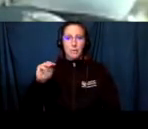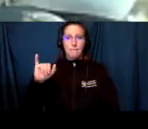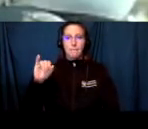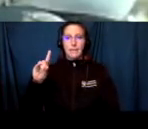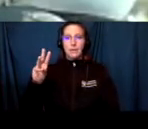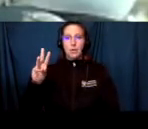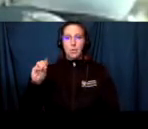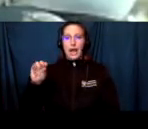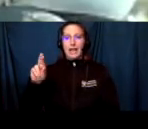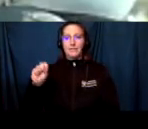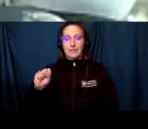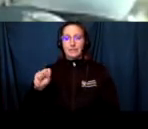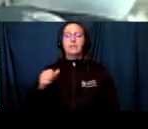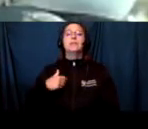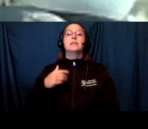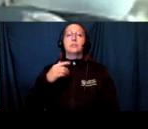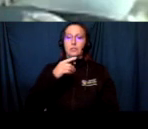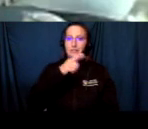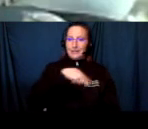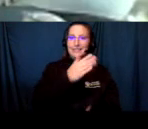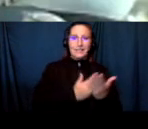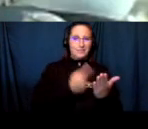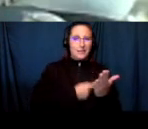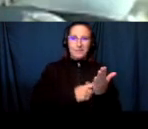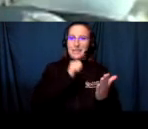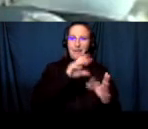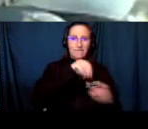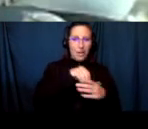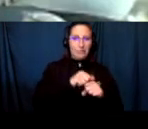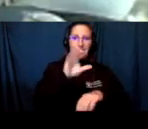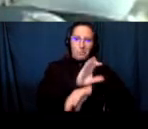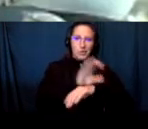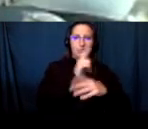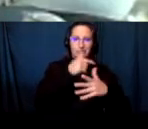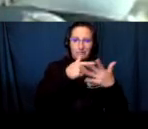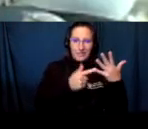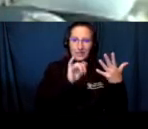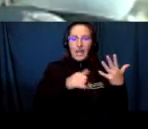and internet as some of our hospital providers do to help them do their data entry. But we do ,